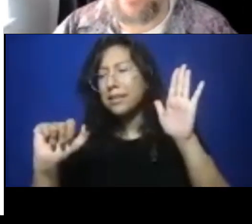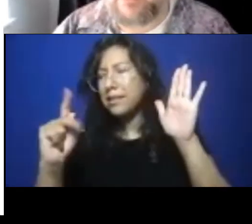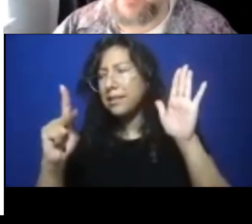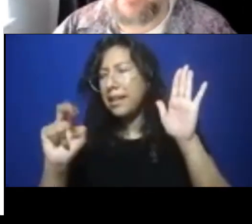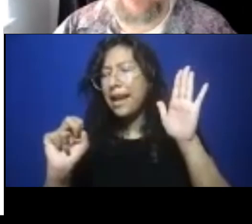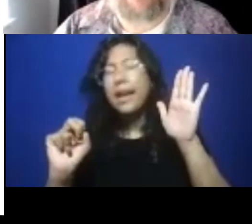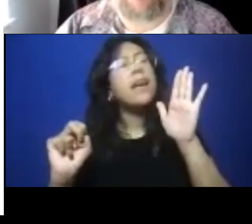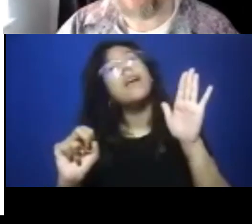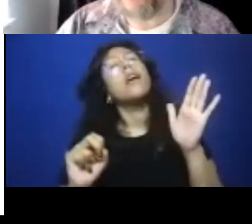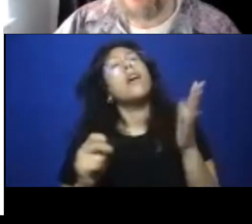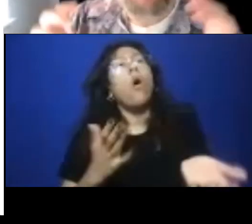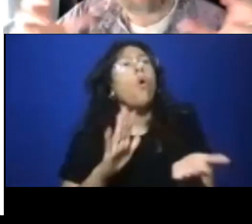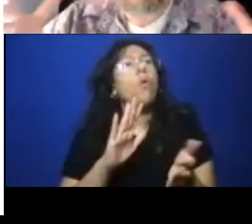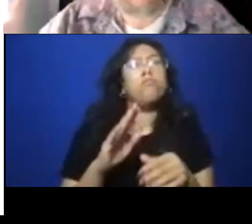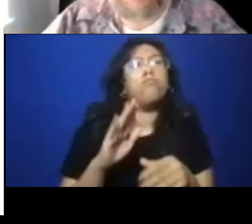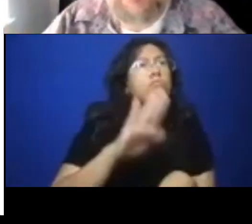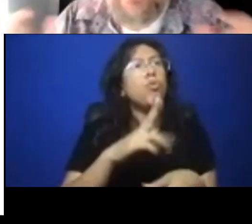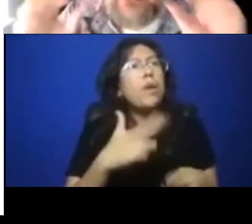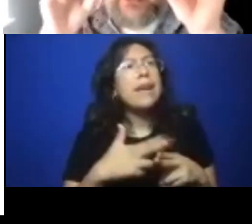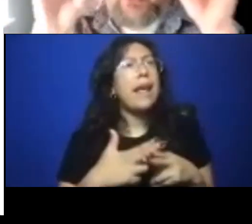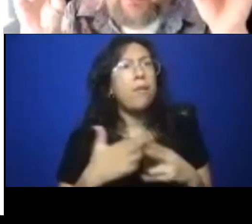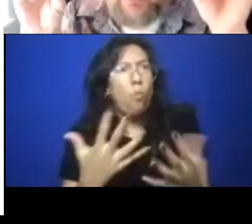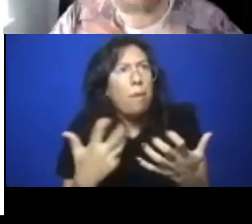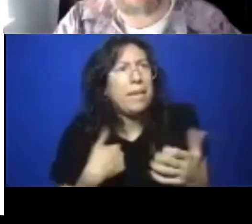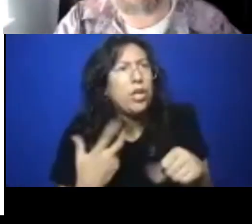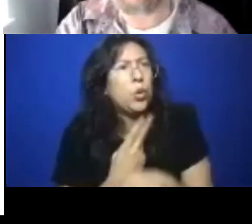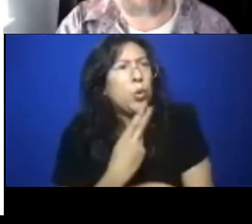on an intake form. Those are just two little examples